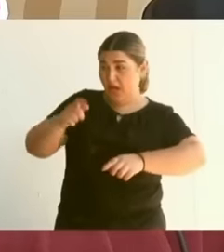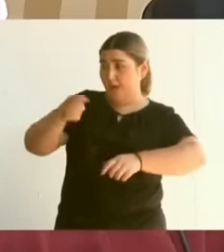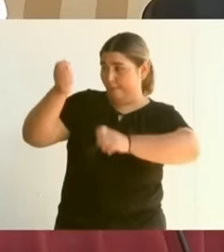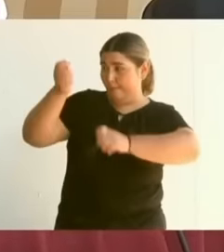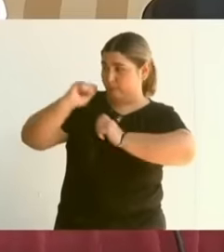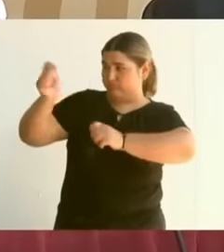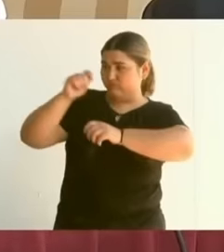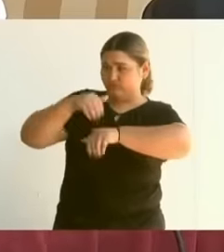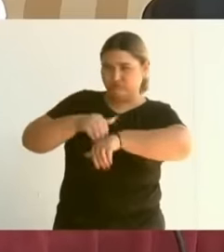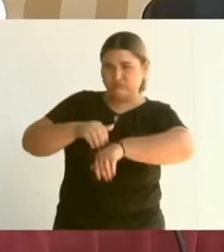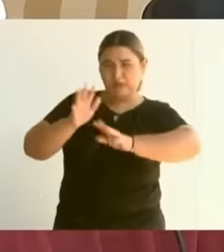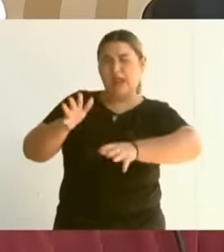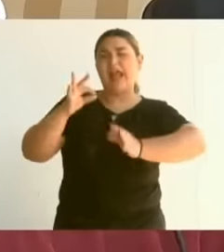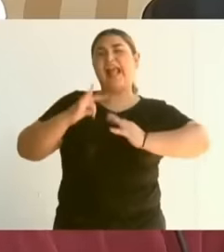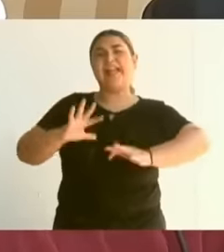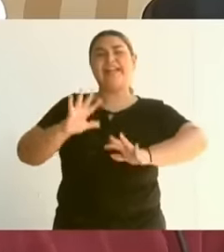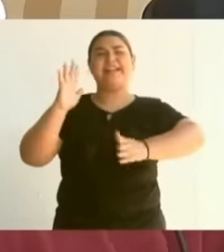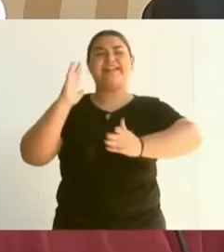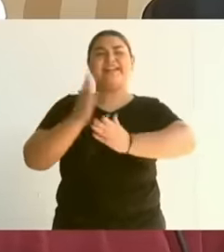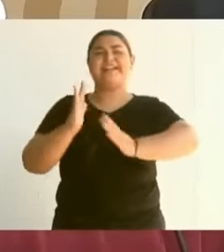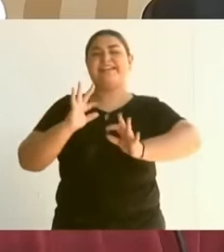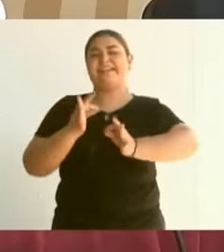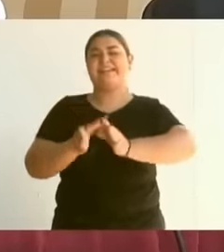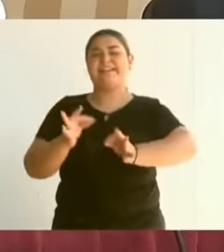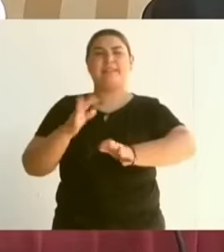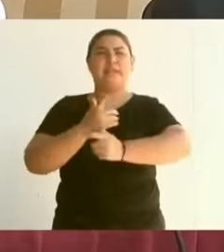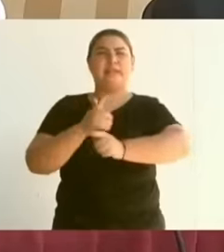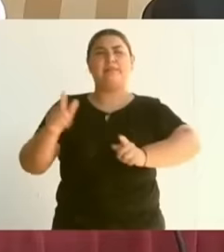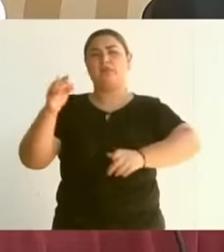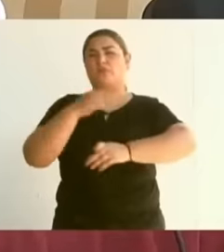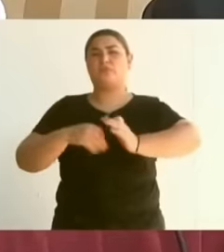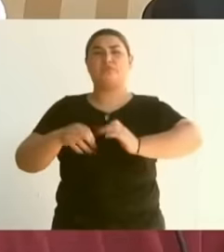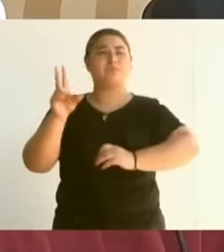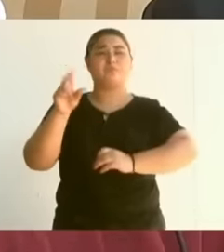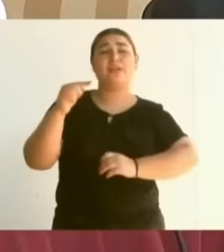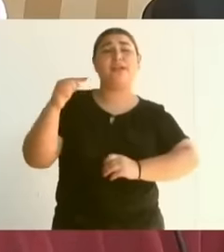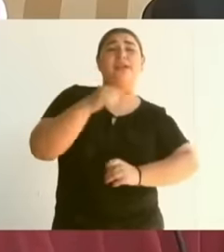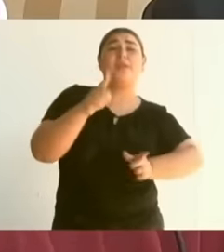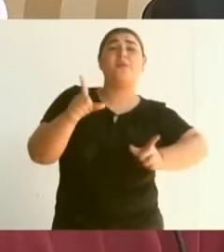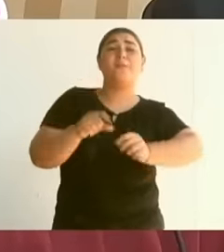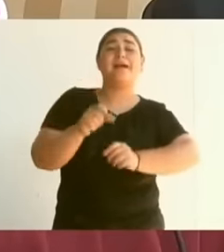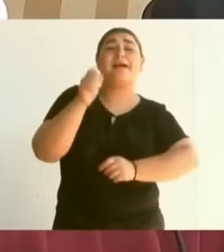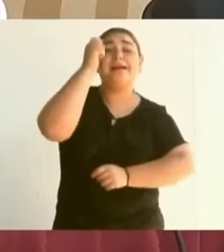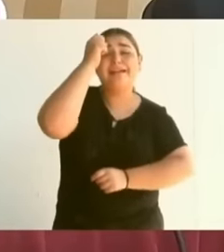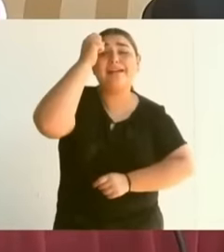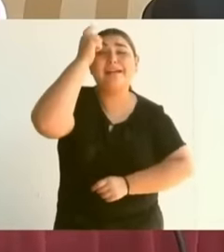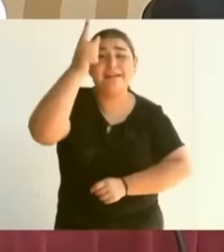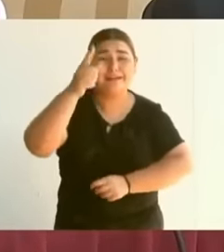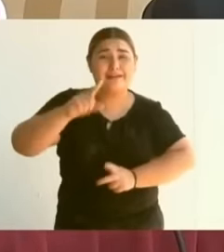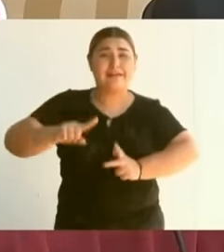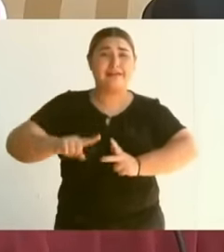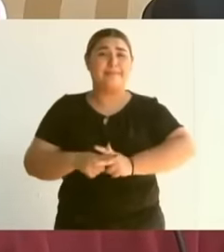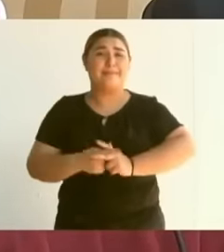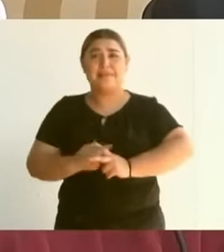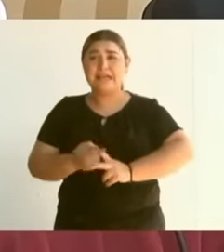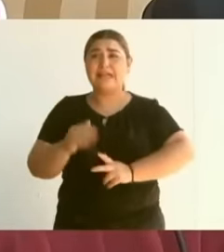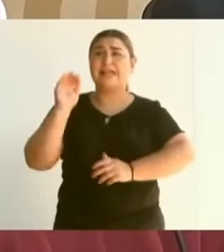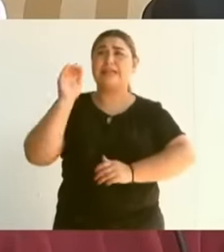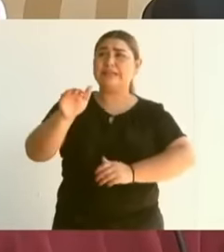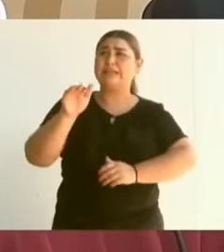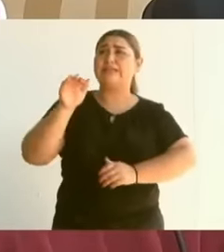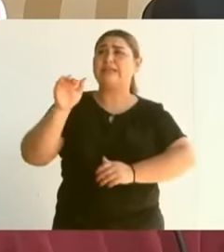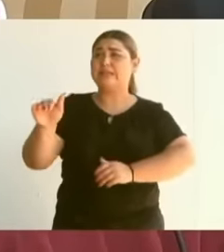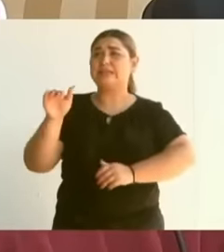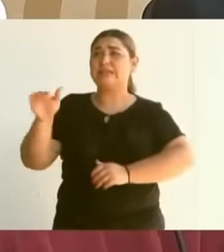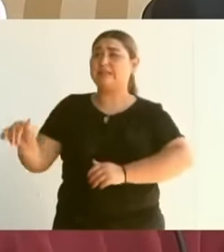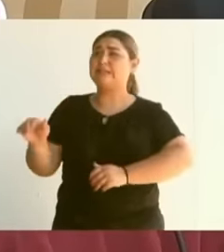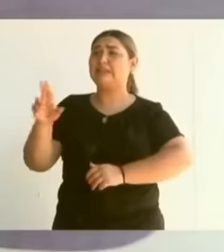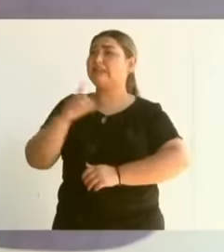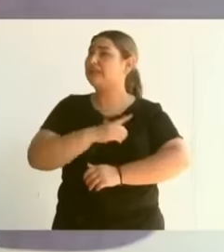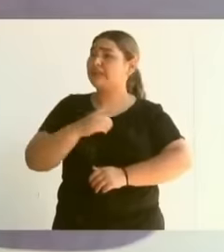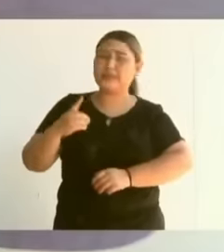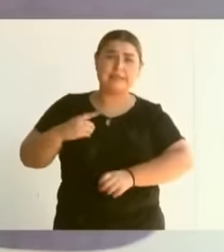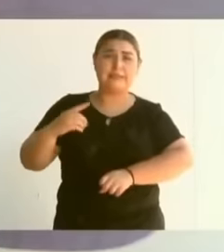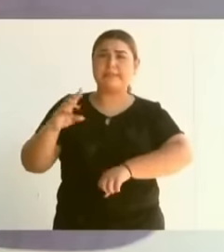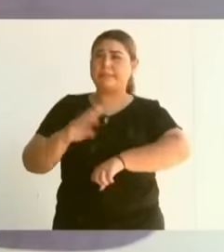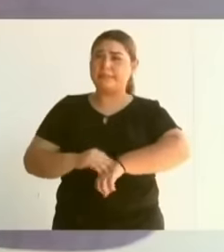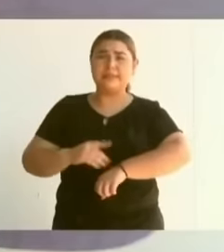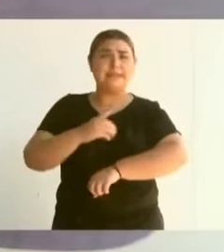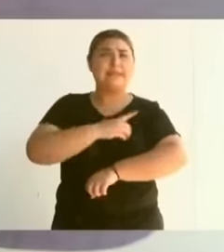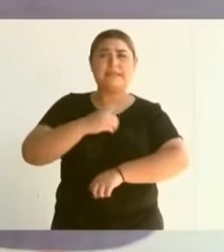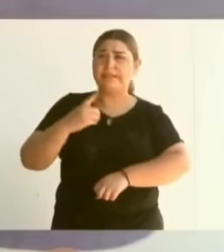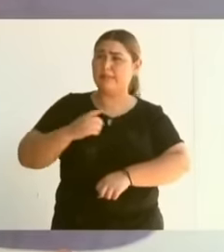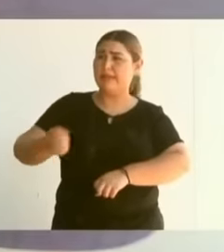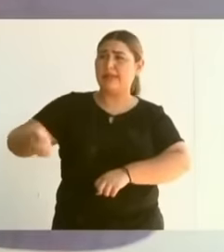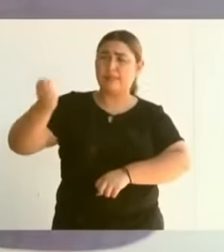Slavery had already ended, not to proclaim, that is, we should not allow slavery, but so that